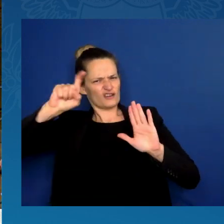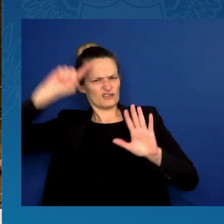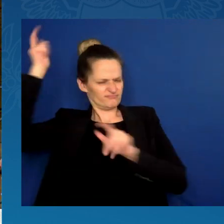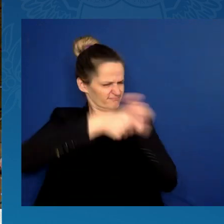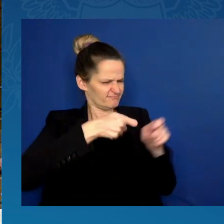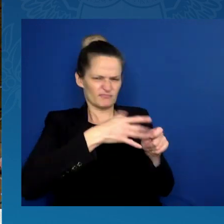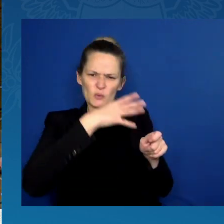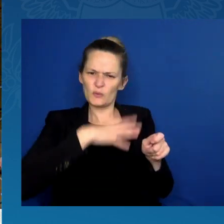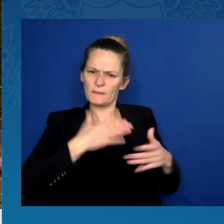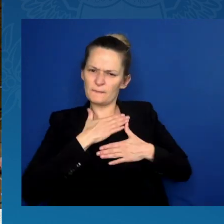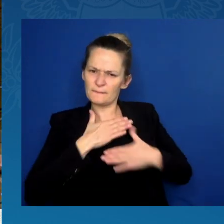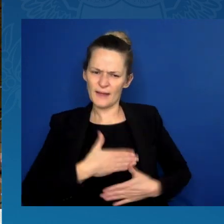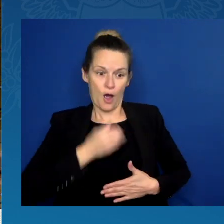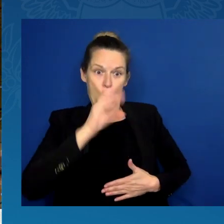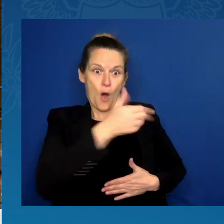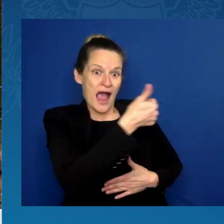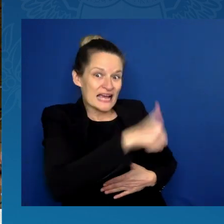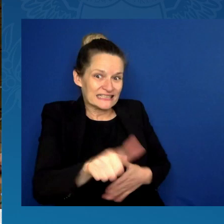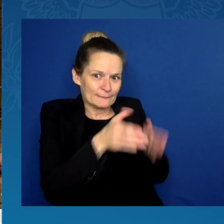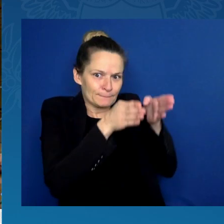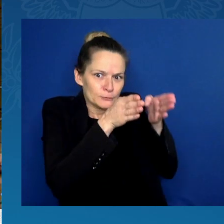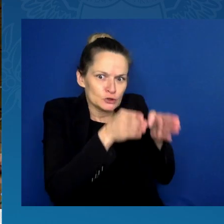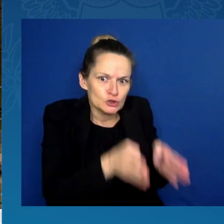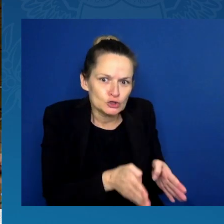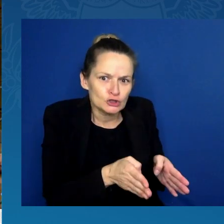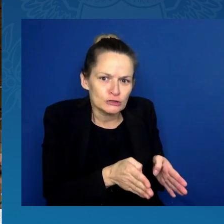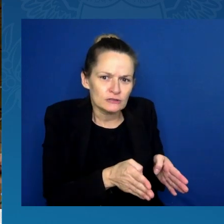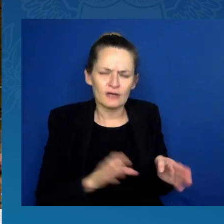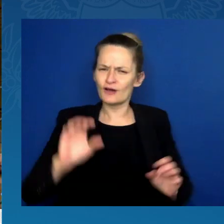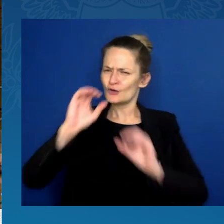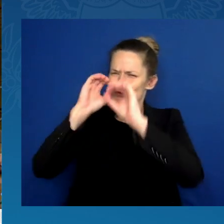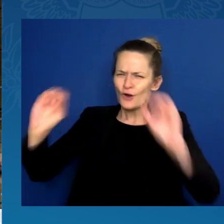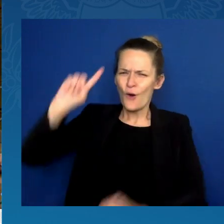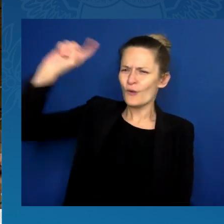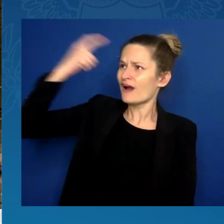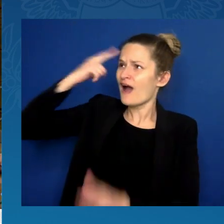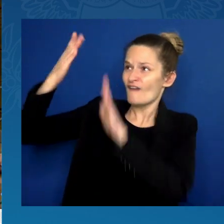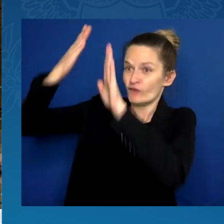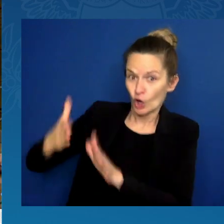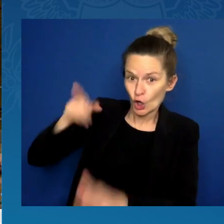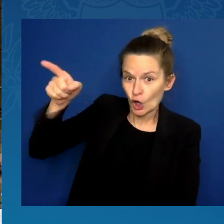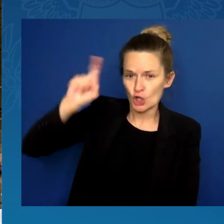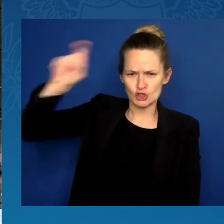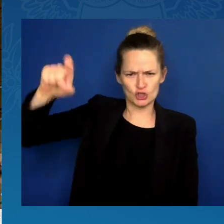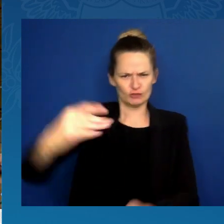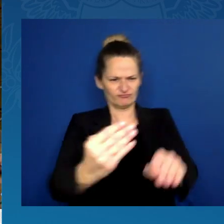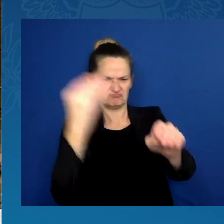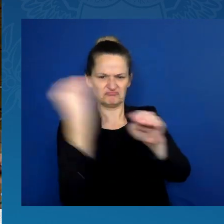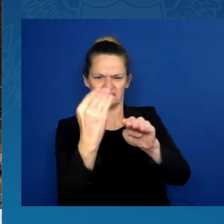And no government should stand in the place of the individual to make decisions about our bodies, our lives and our families.